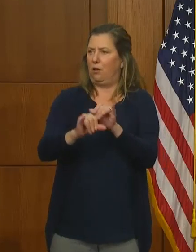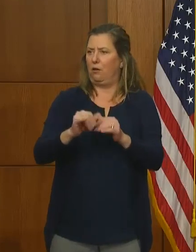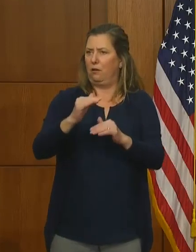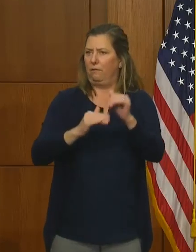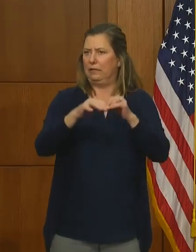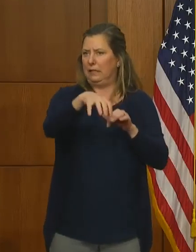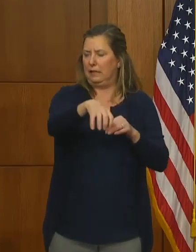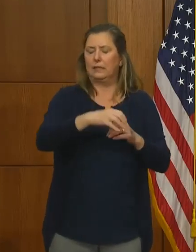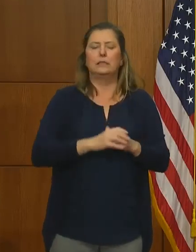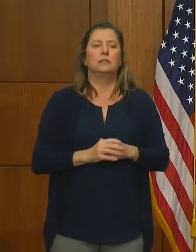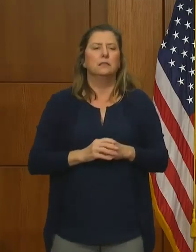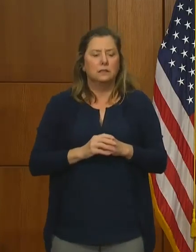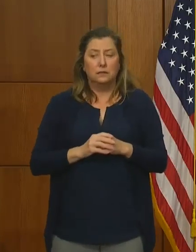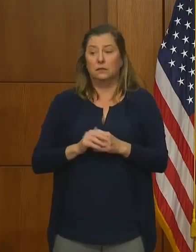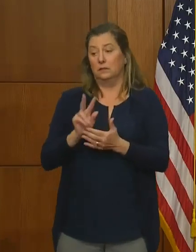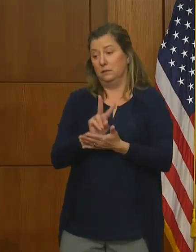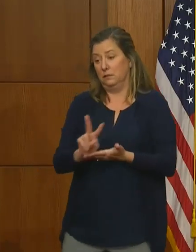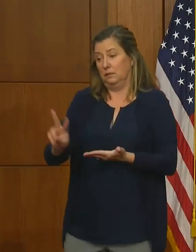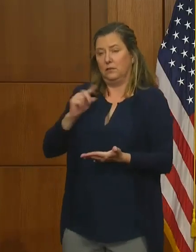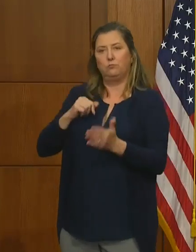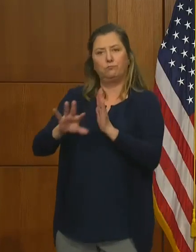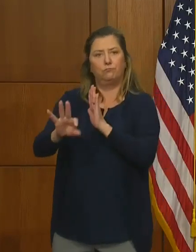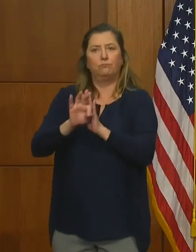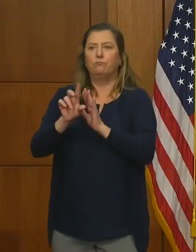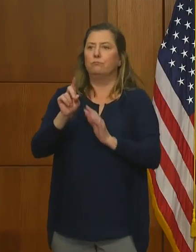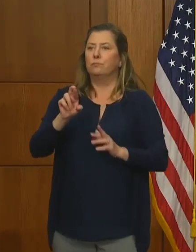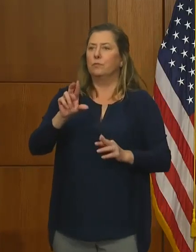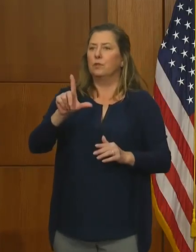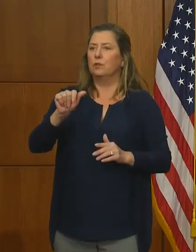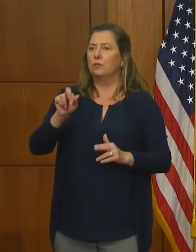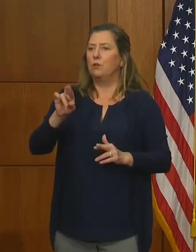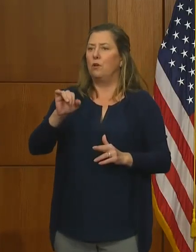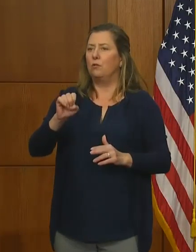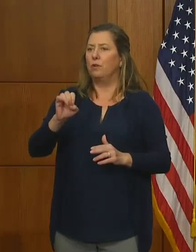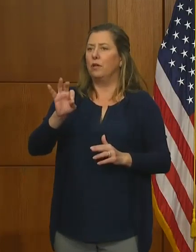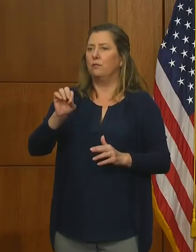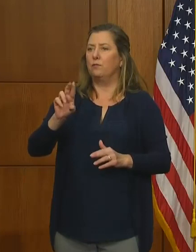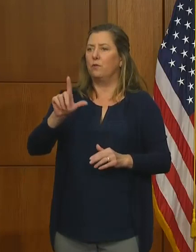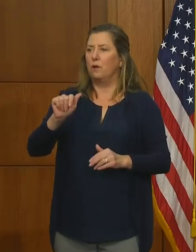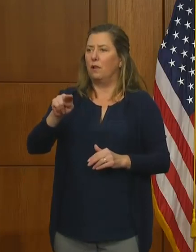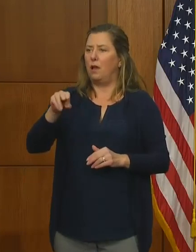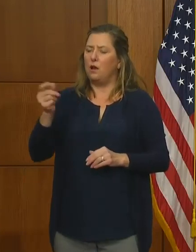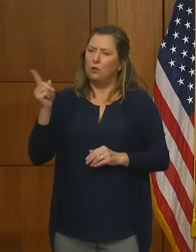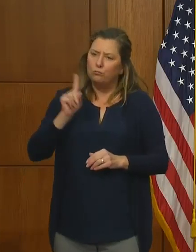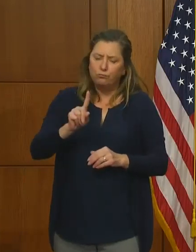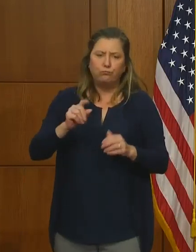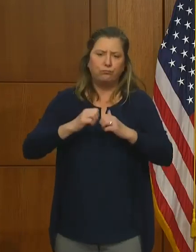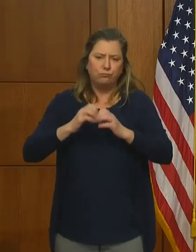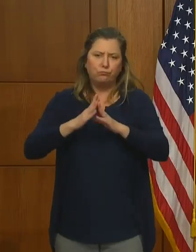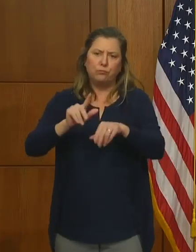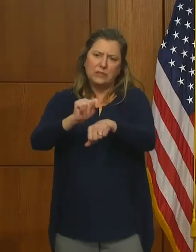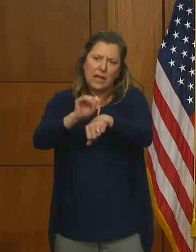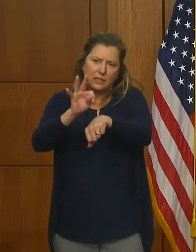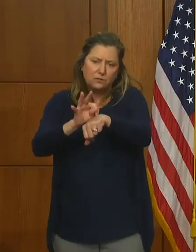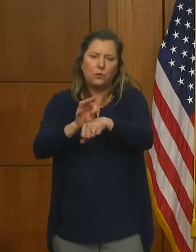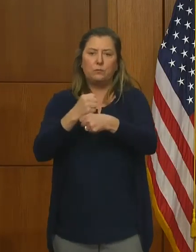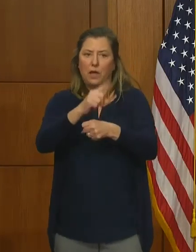IN LONG TERM CARE FACILITIES. TWO WEEKS AGO I APPOINTED DR LORI FOR LLANO TO HEAD UP A